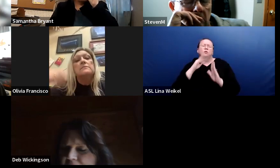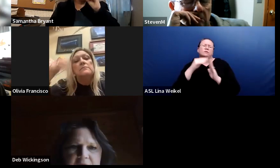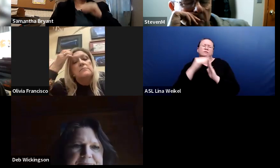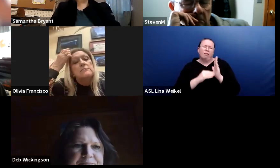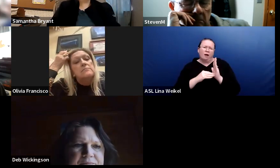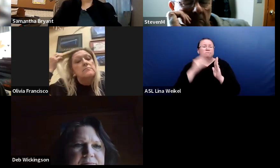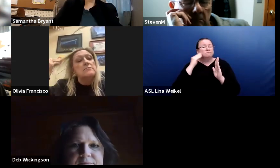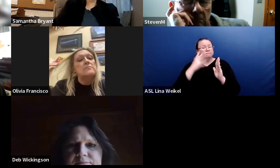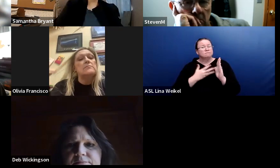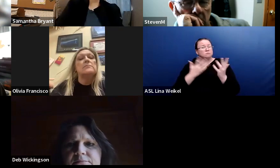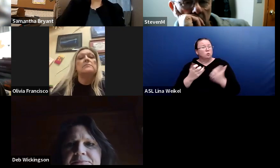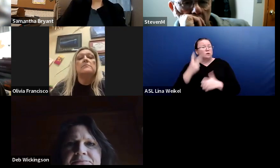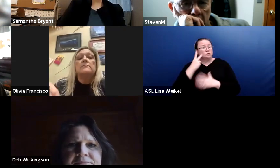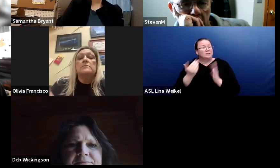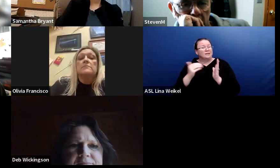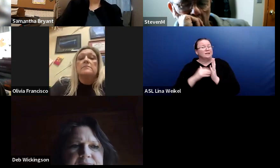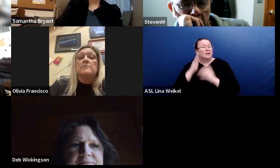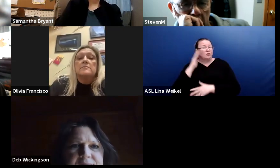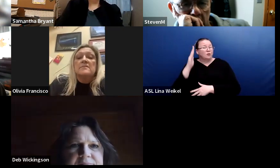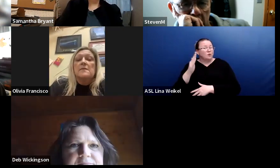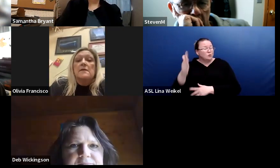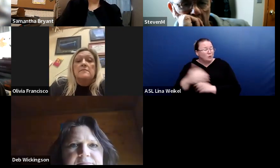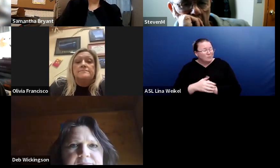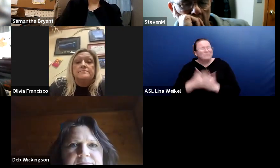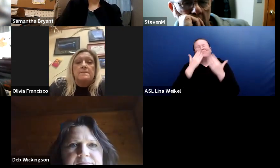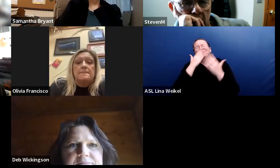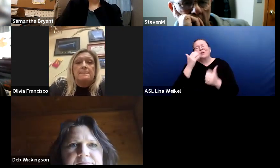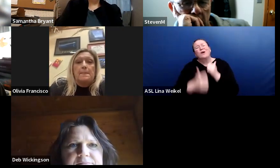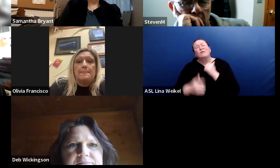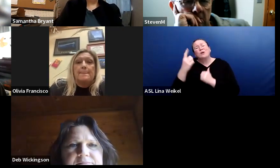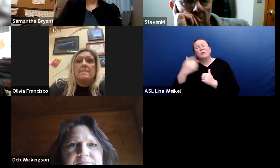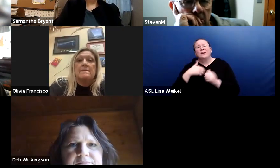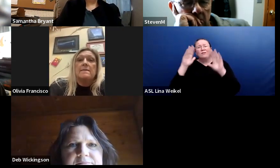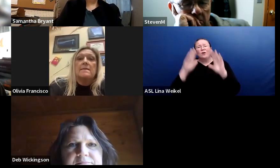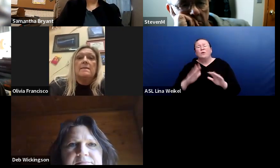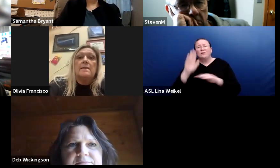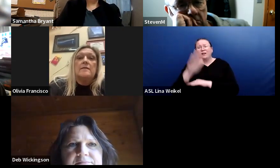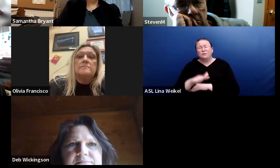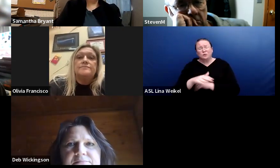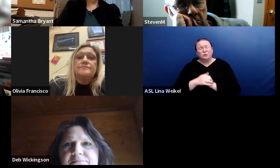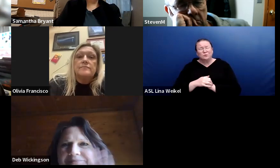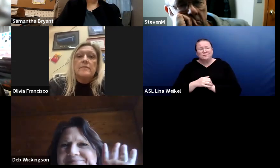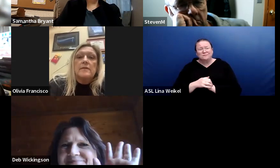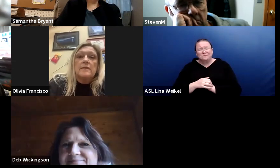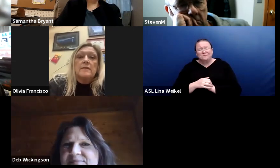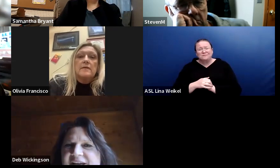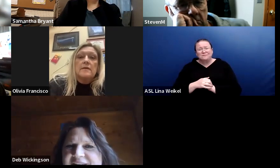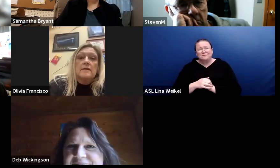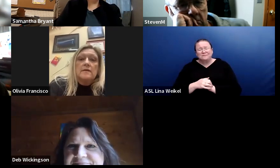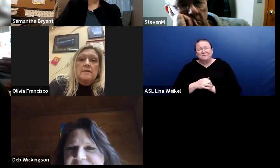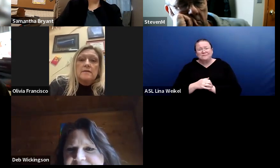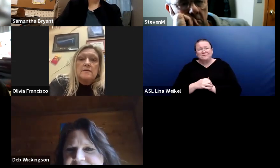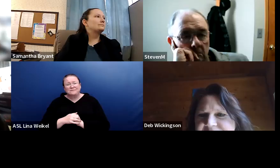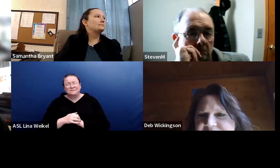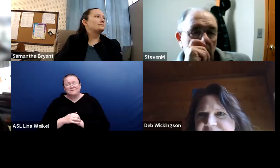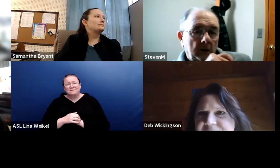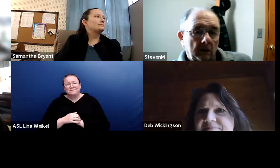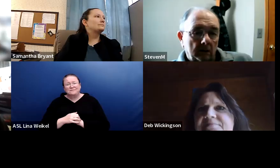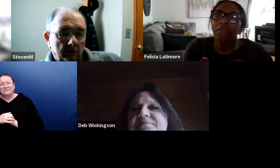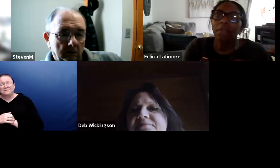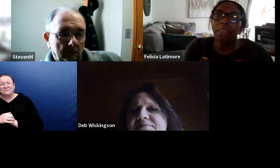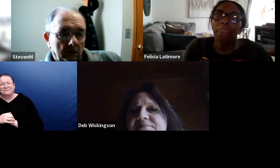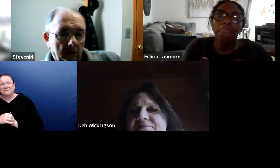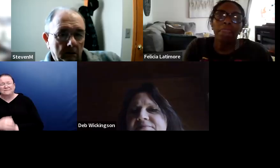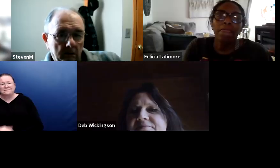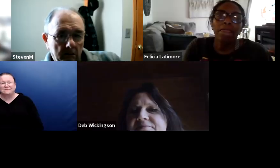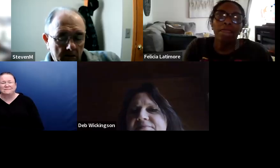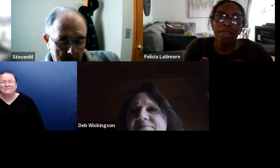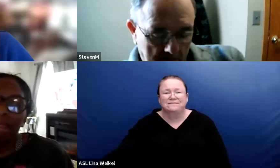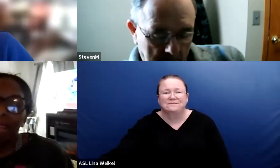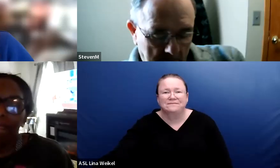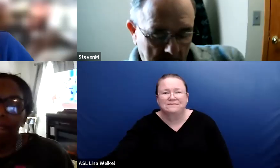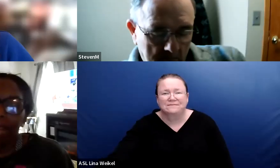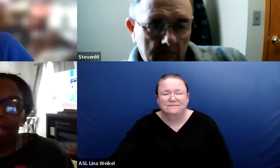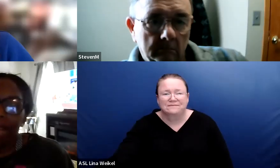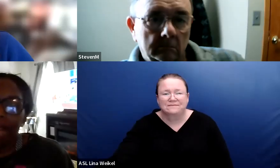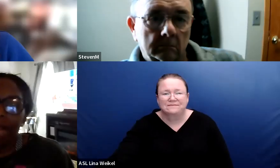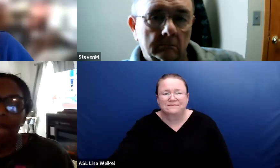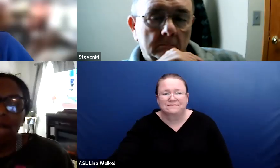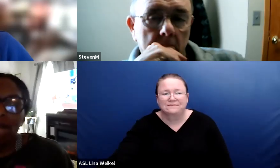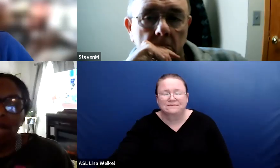of you who registered for the call we will follow-up with any materials from the chat and the transcript. And if anybody would like to share information again you can e-mail me at Emma Willard at April-rural.org and we will share it with the group. We will also be sending out a evaluation and it should